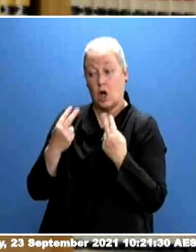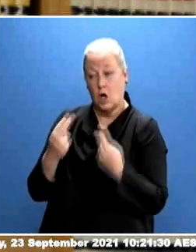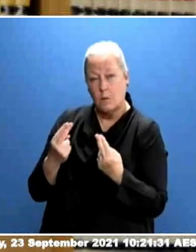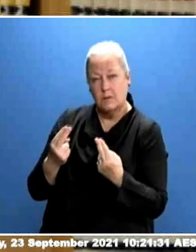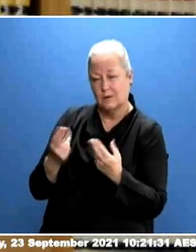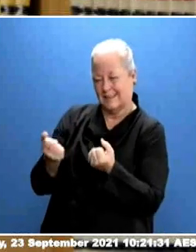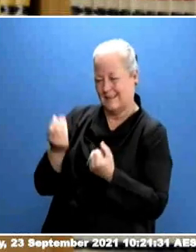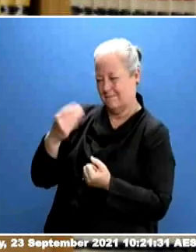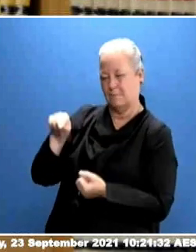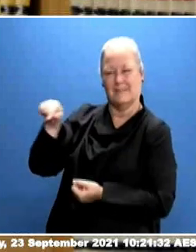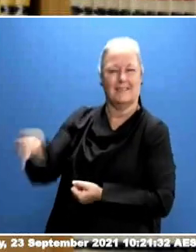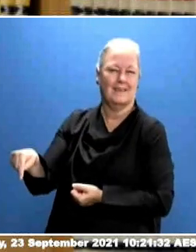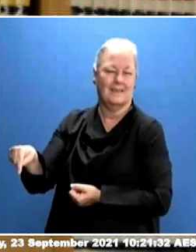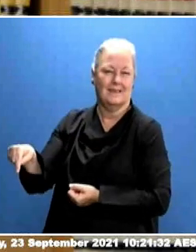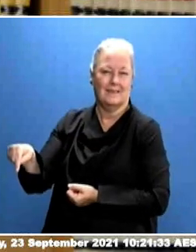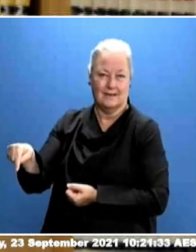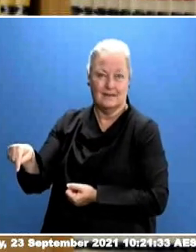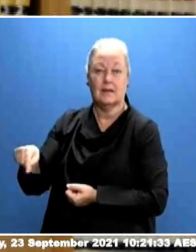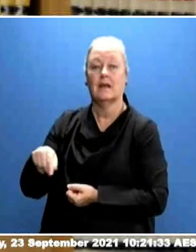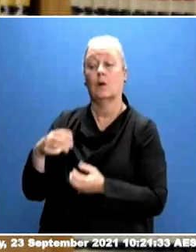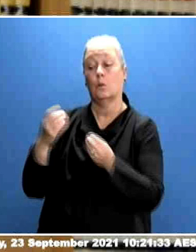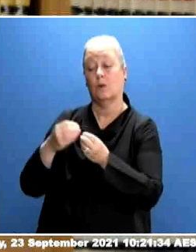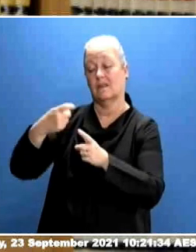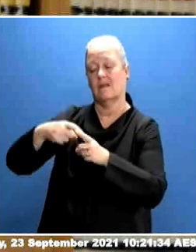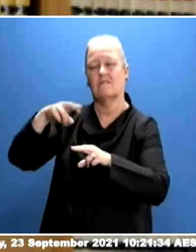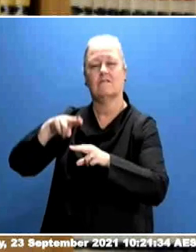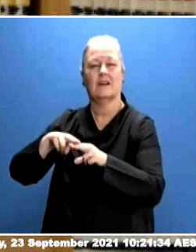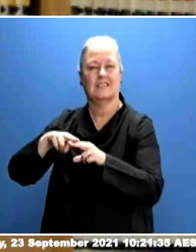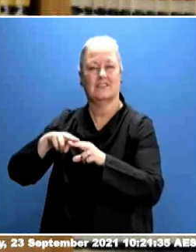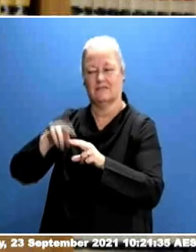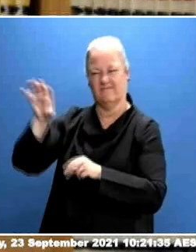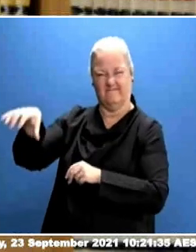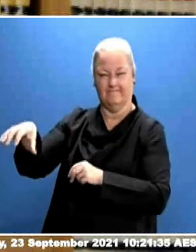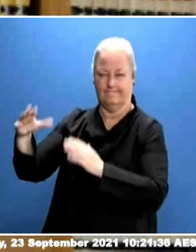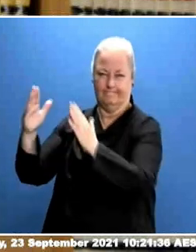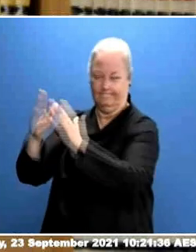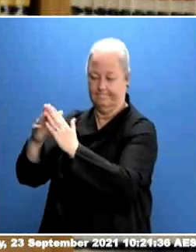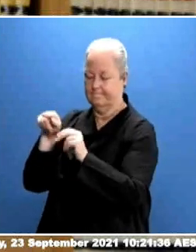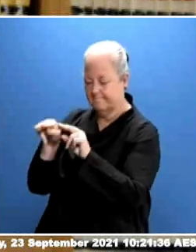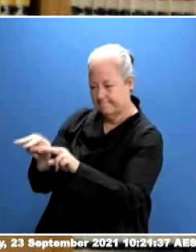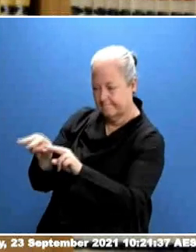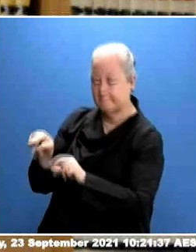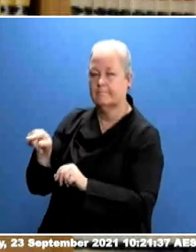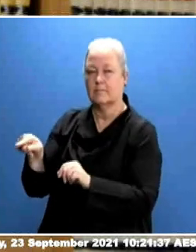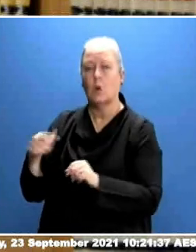In regards to what happens currently at the Kath French Centre, we have predominantly a focus on observational assessment,